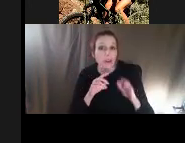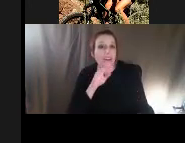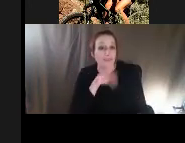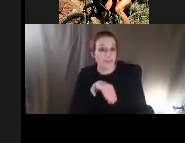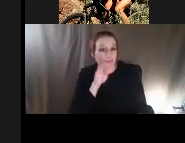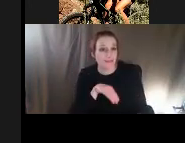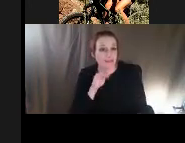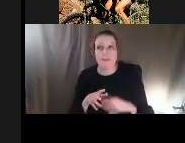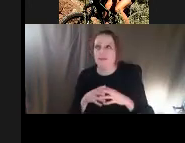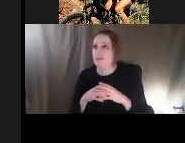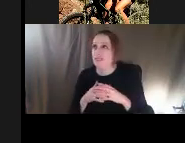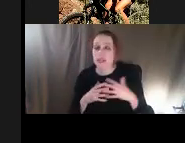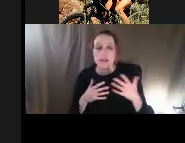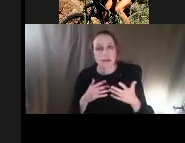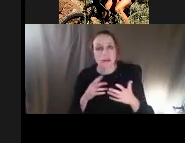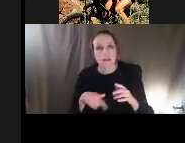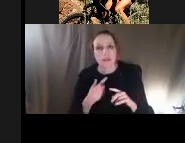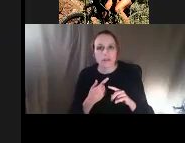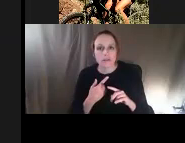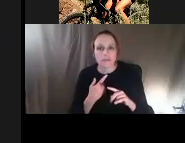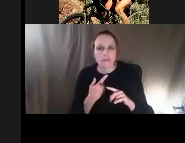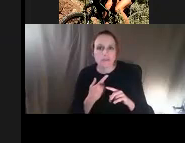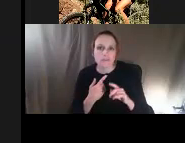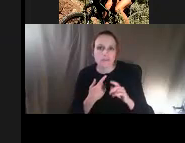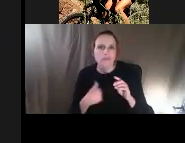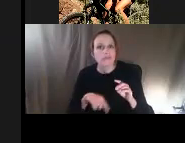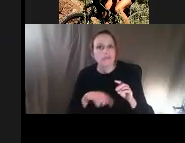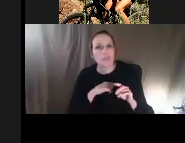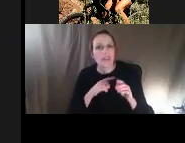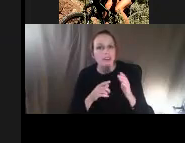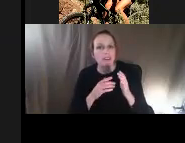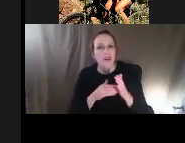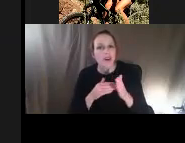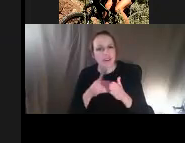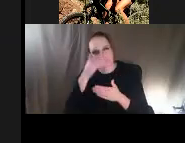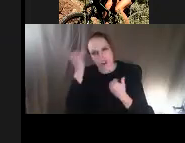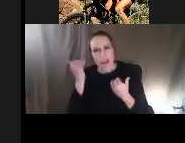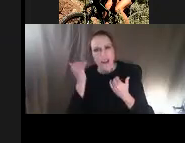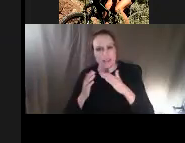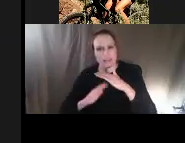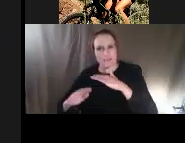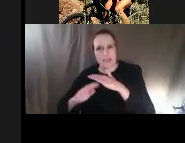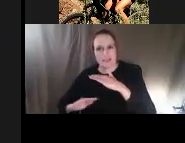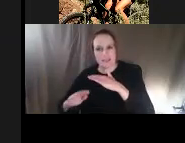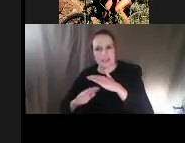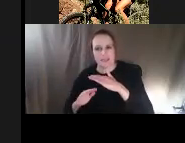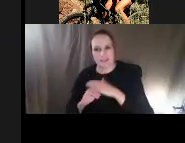of this, and we come from typically, a point of view that is easy for us, which is our own.